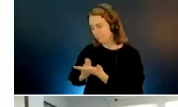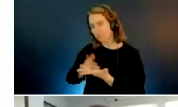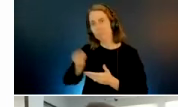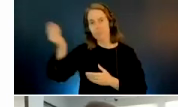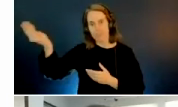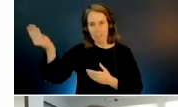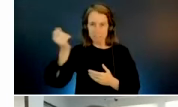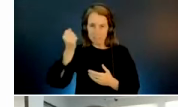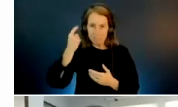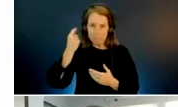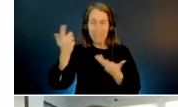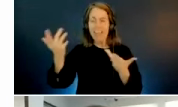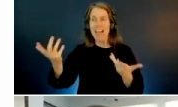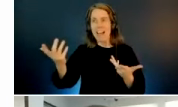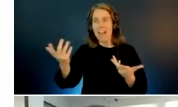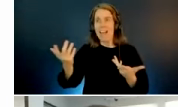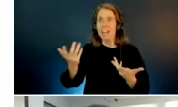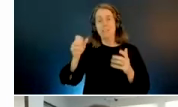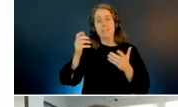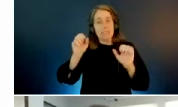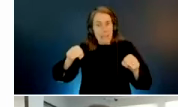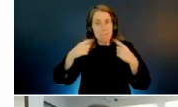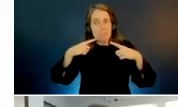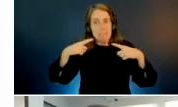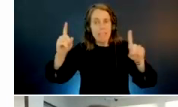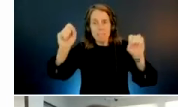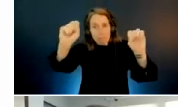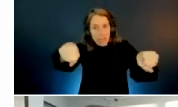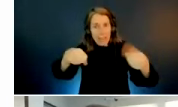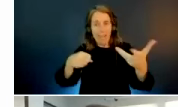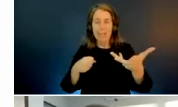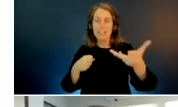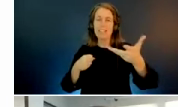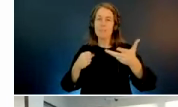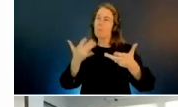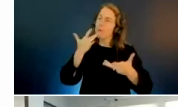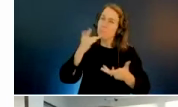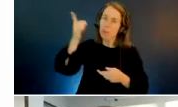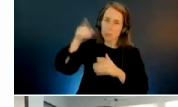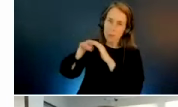give us a call because we want to make sure that counties are aware that curbside is not